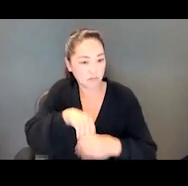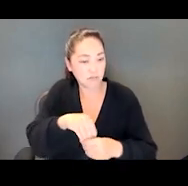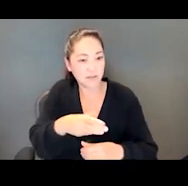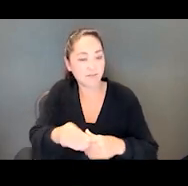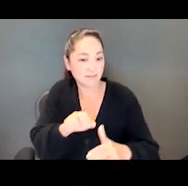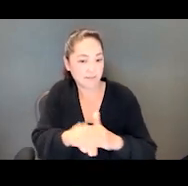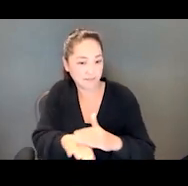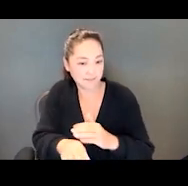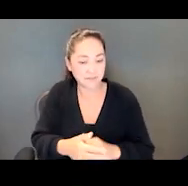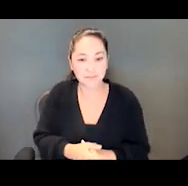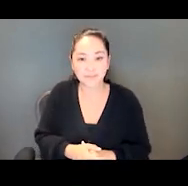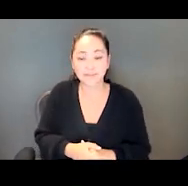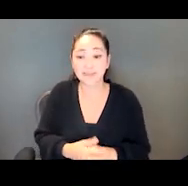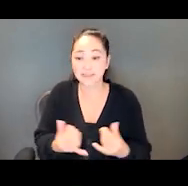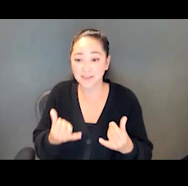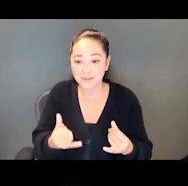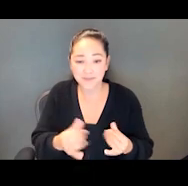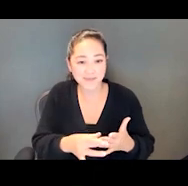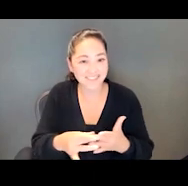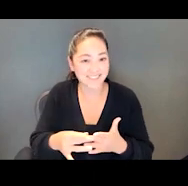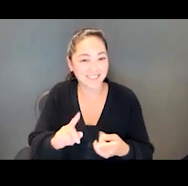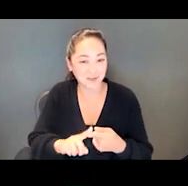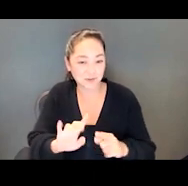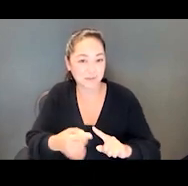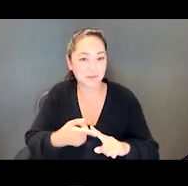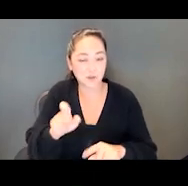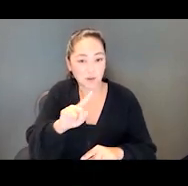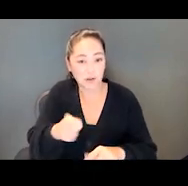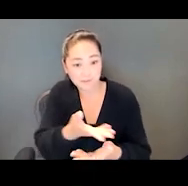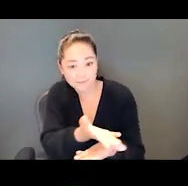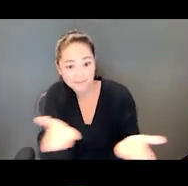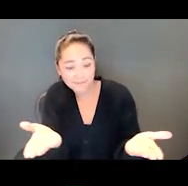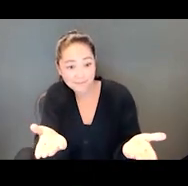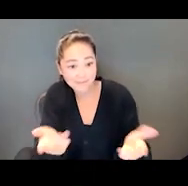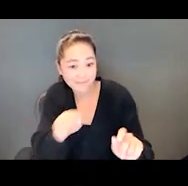of either social or technical solutions to improve park accessibility, What was one of